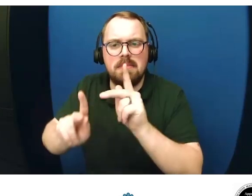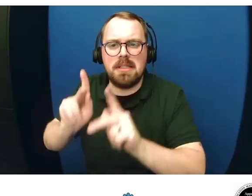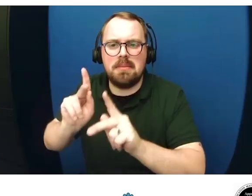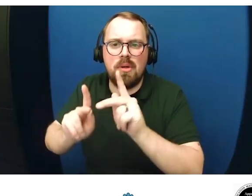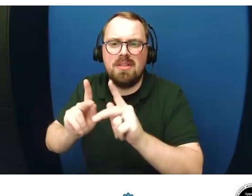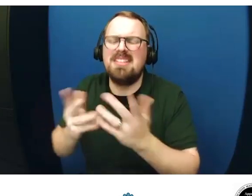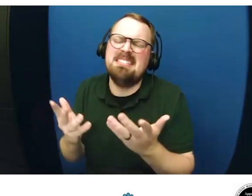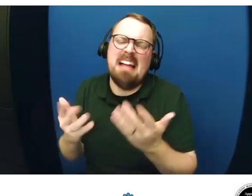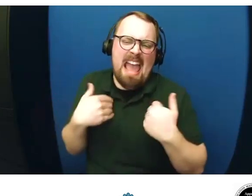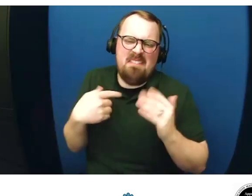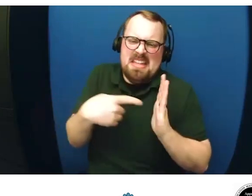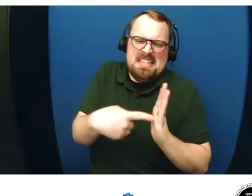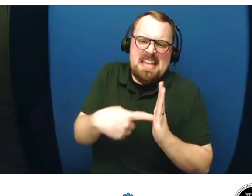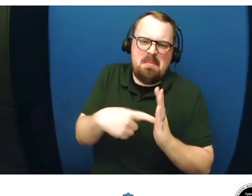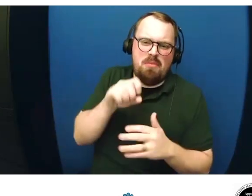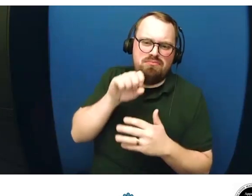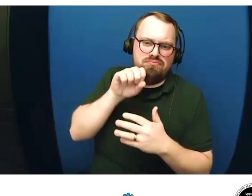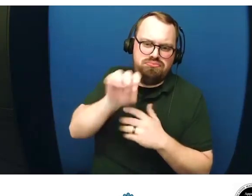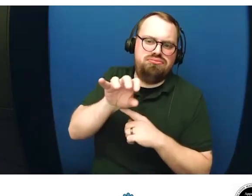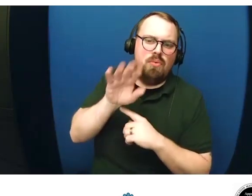I'll give you an example.